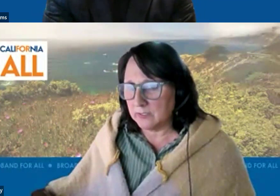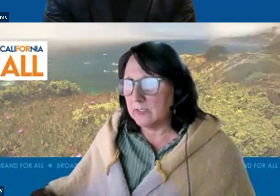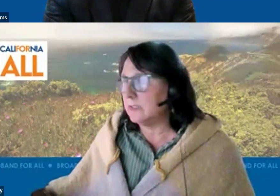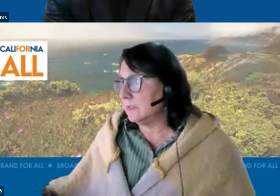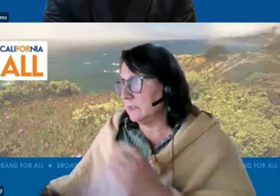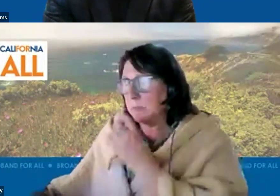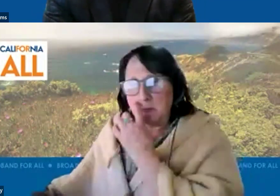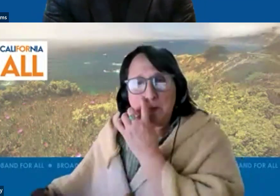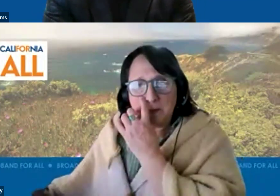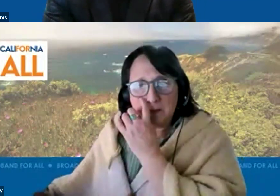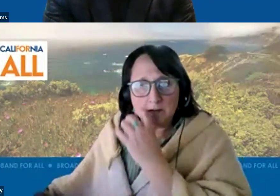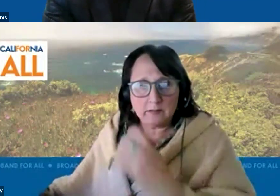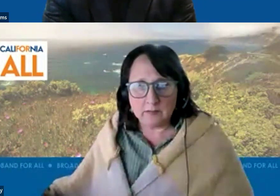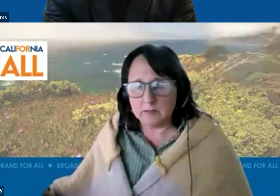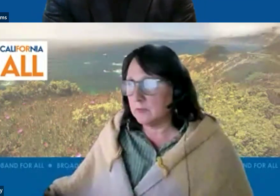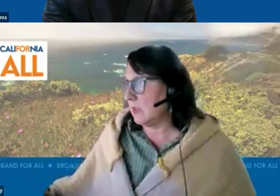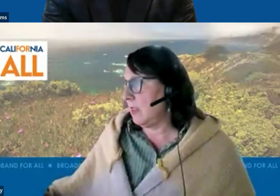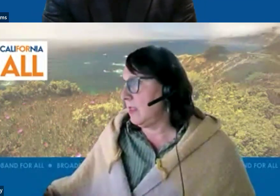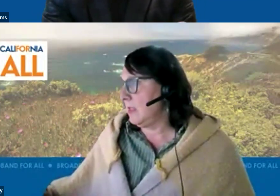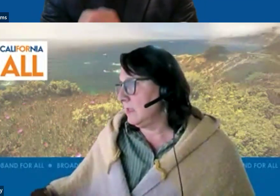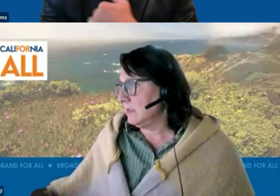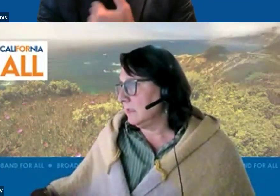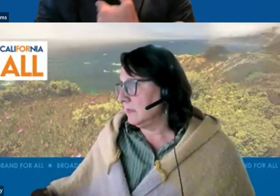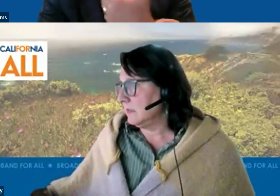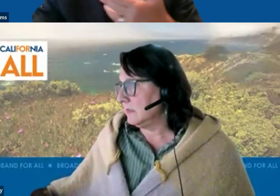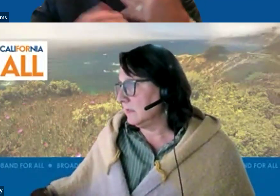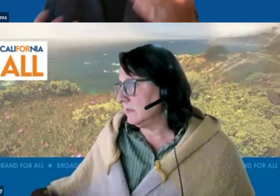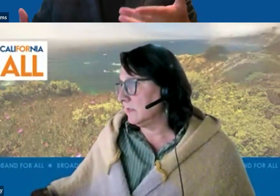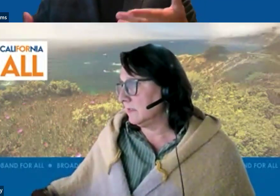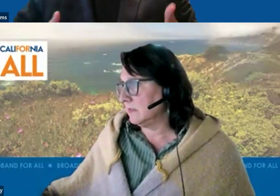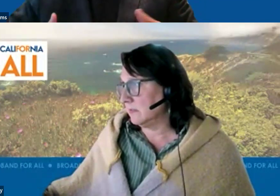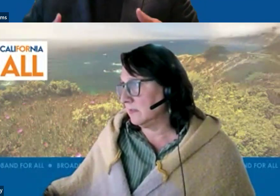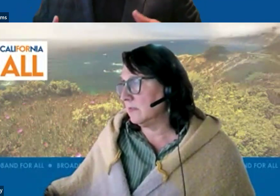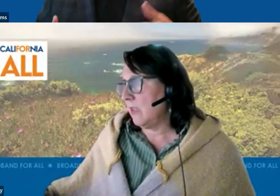the distinction. And I wanna make sure like, Maria said, this is an open Office Hours,